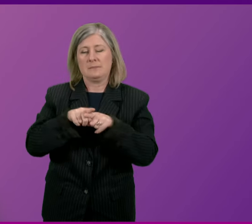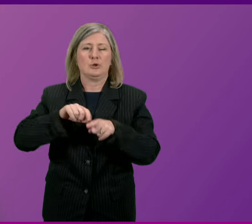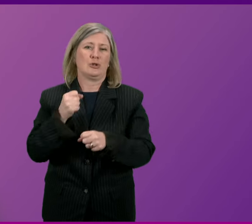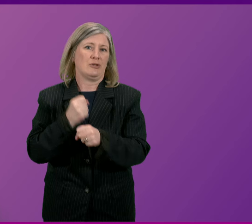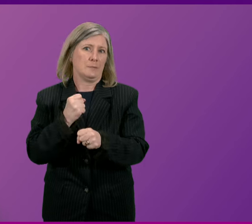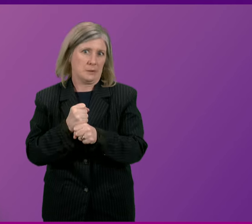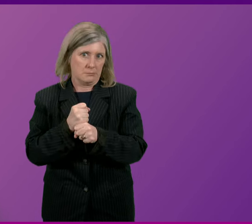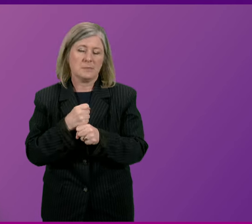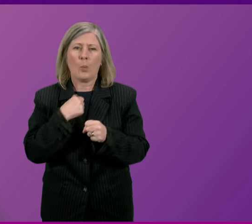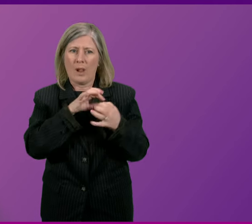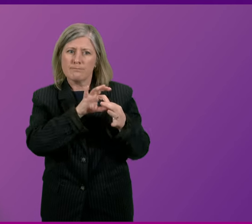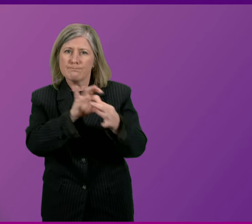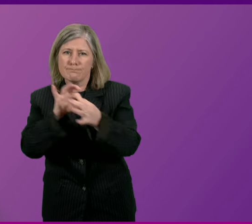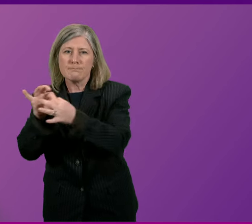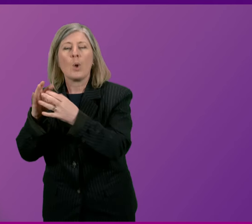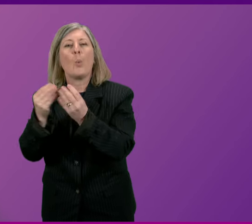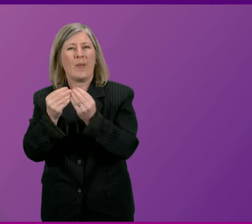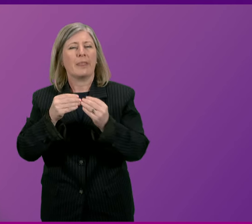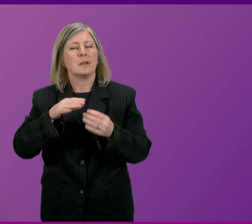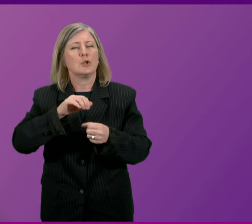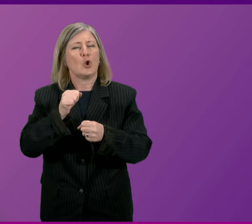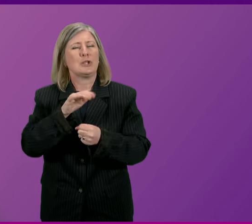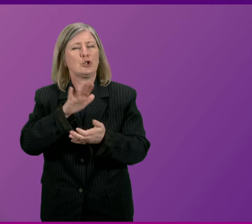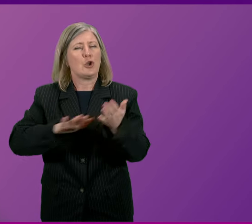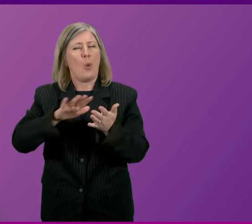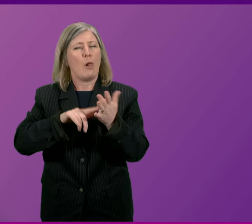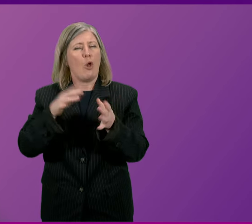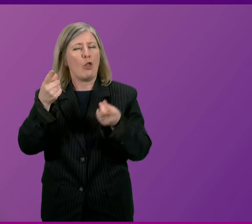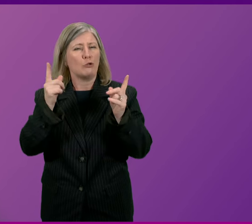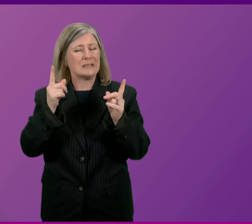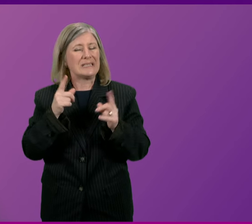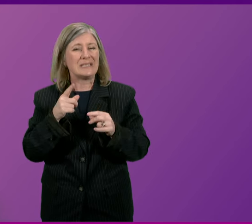Scottish Local Authorities, we published our 10-year suicide prevention strategy,